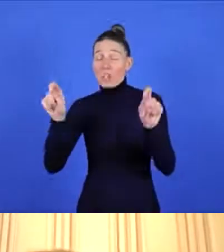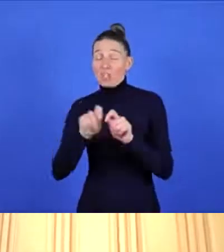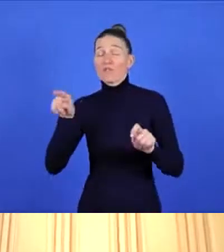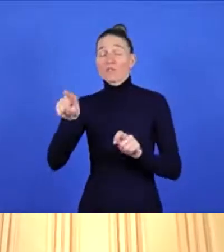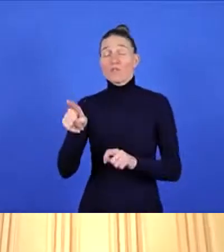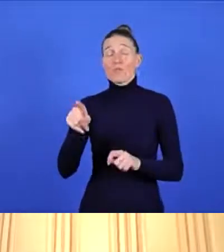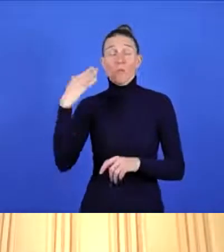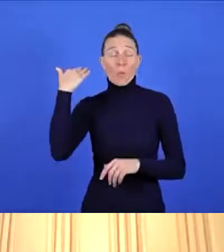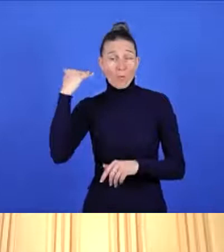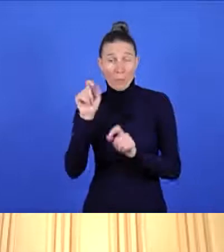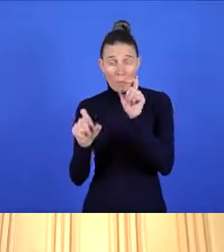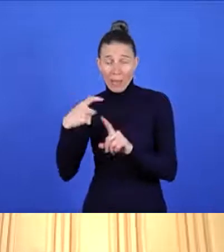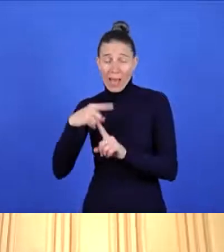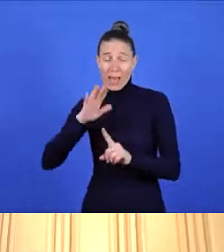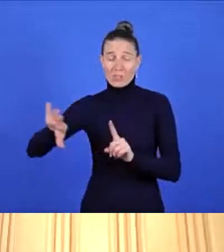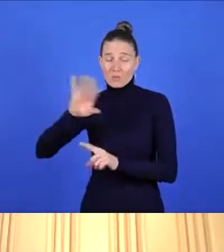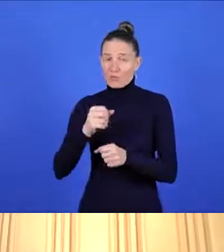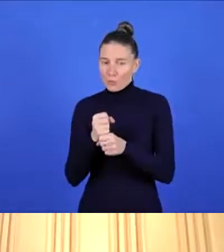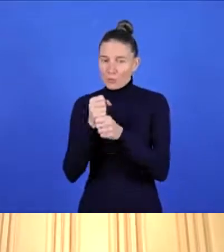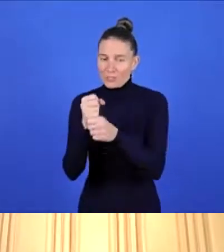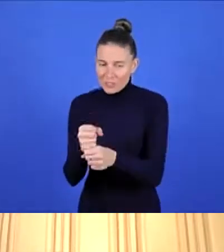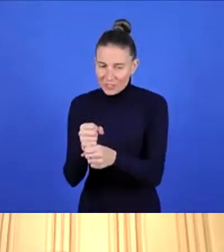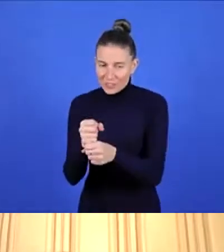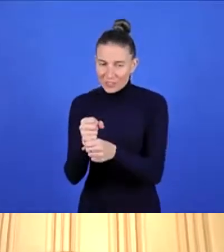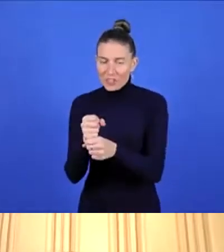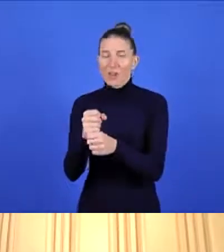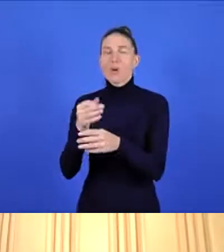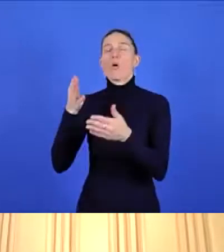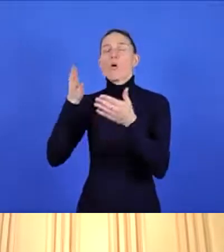, the treasurer of the European Federation for Hard-of-Hearing